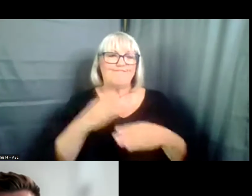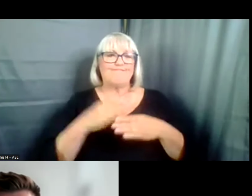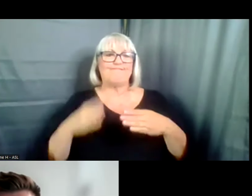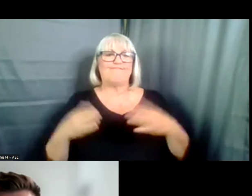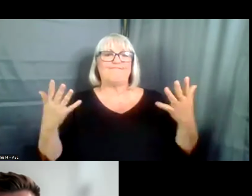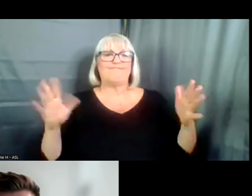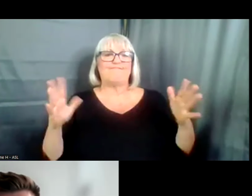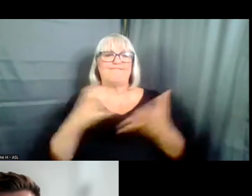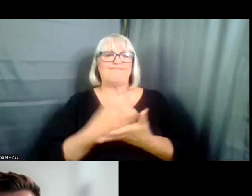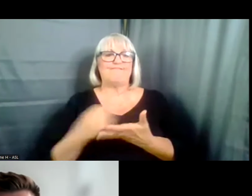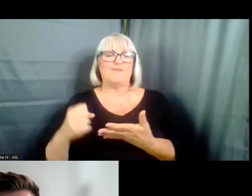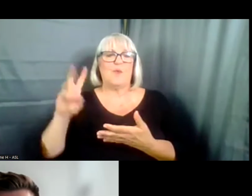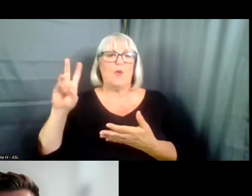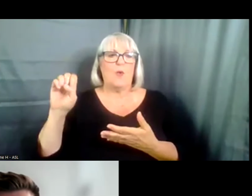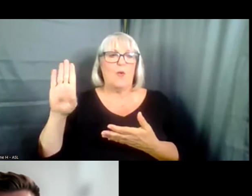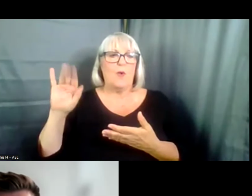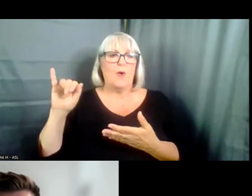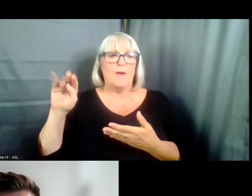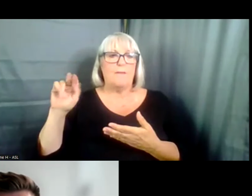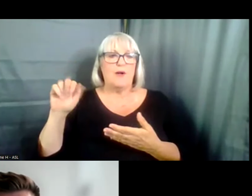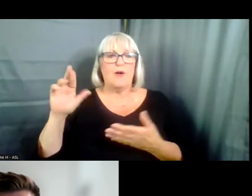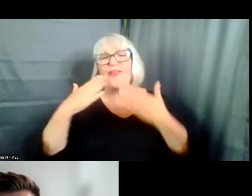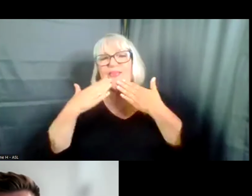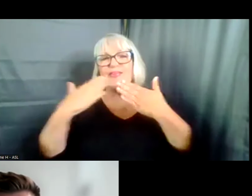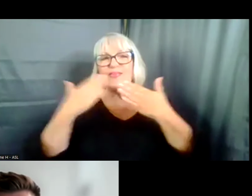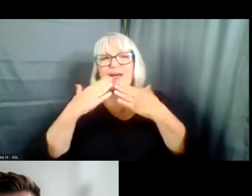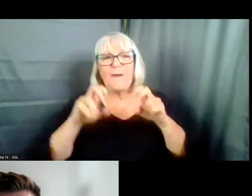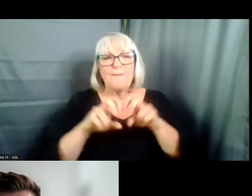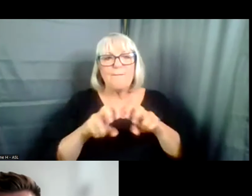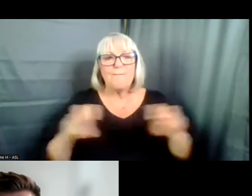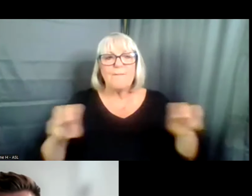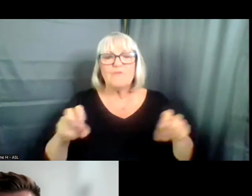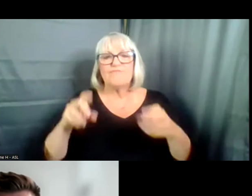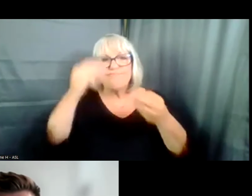our time together. I want to say thank you to our panelists for sharing your expertise and thank you to all